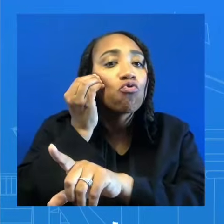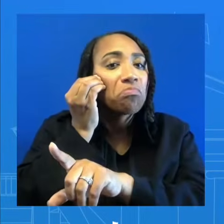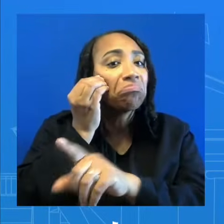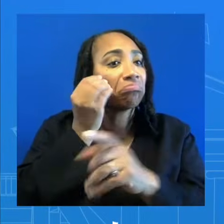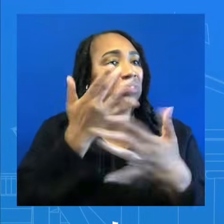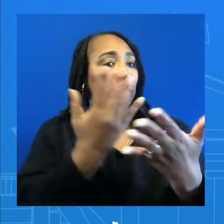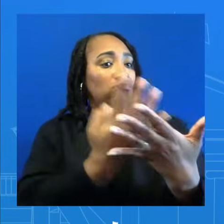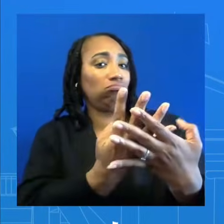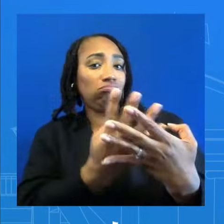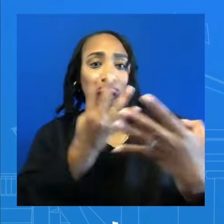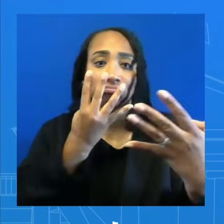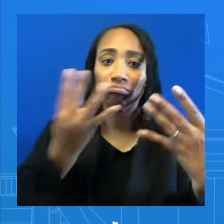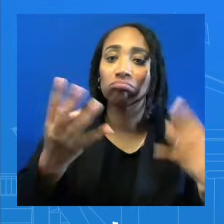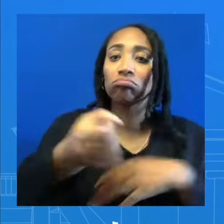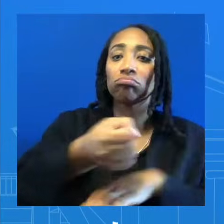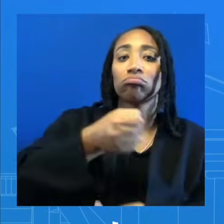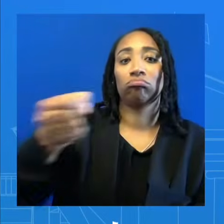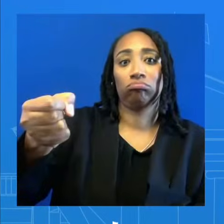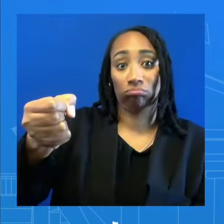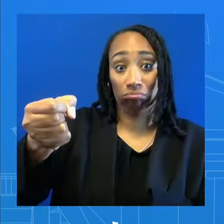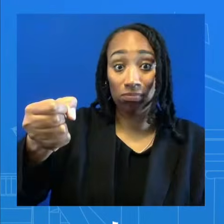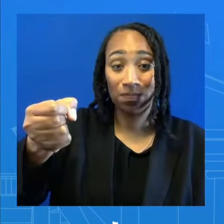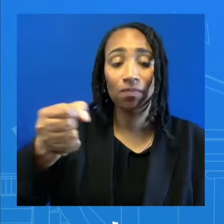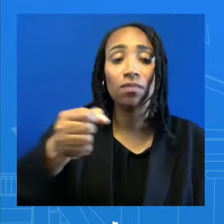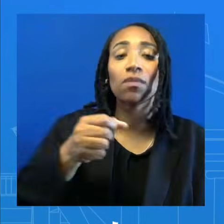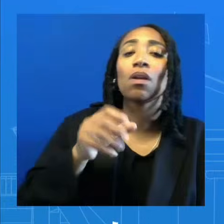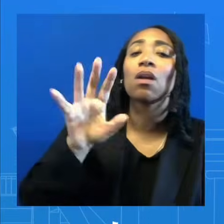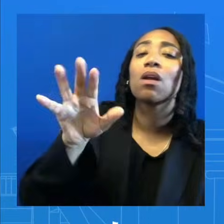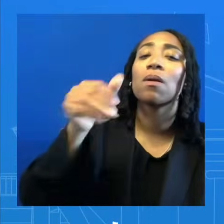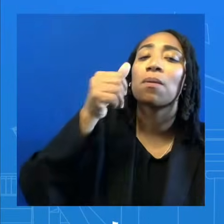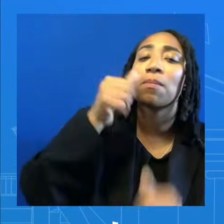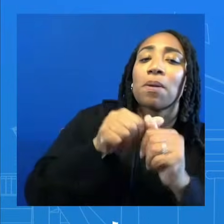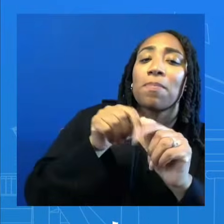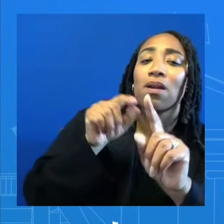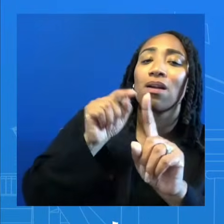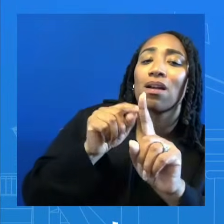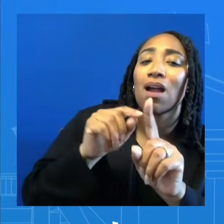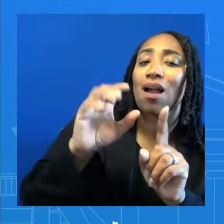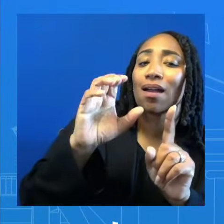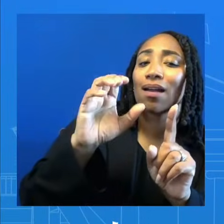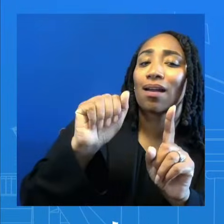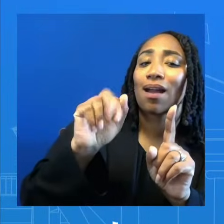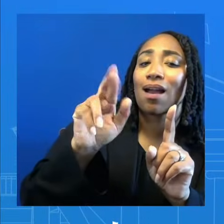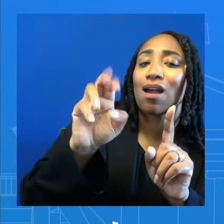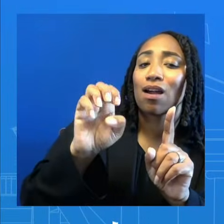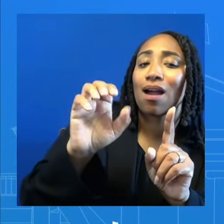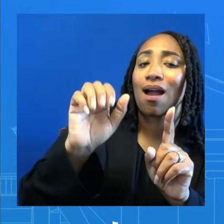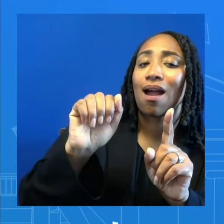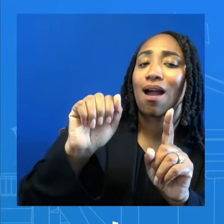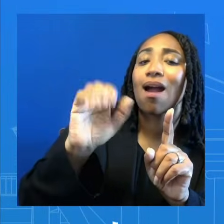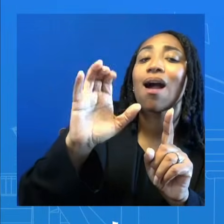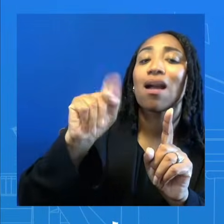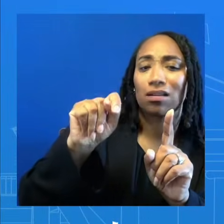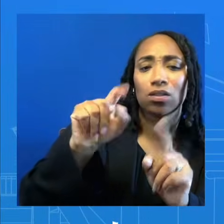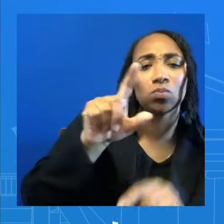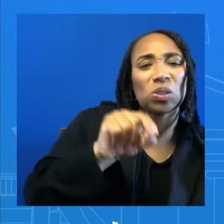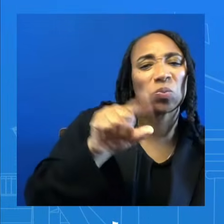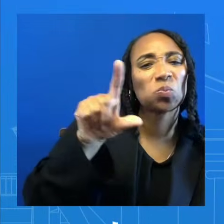Let's not forget, there was the CARE[S] Act of 2020, right? This is all connected, certainly, to that. And that's -- those are the individuals who were --